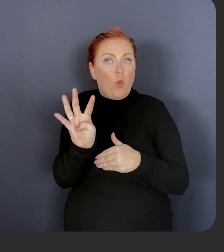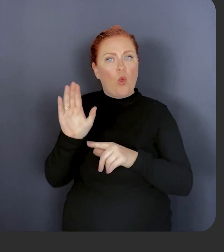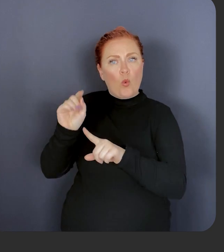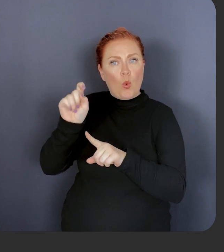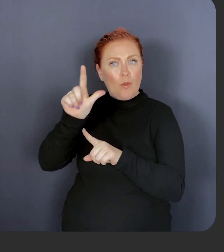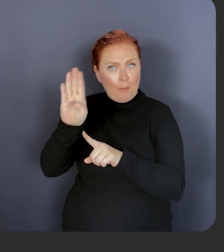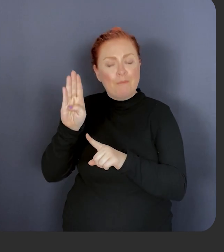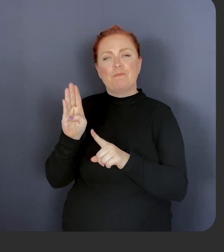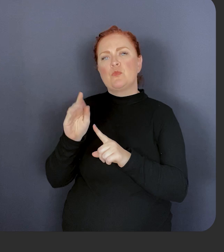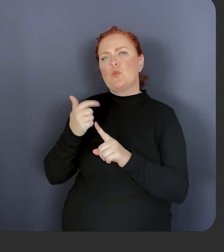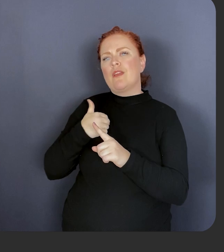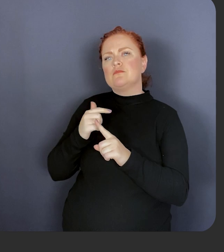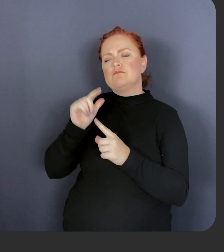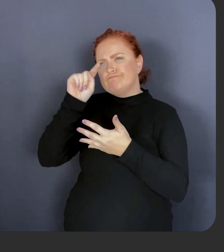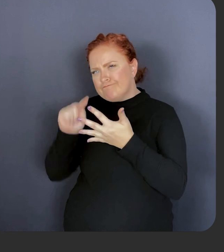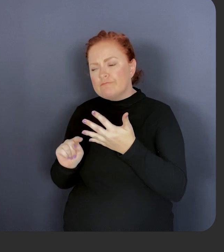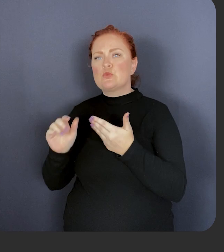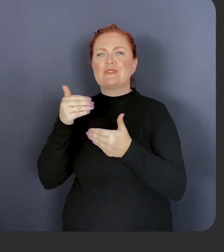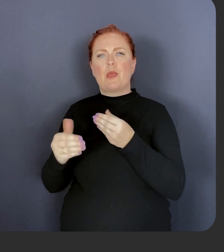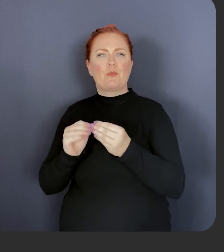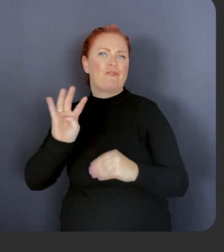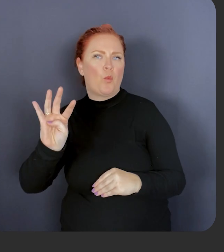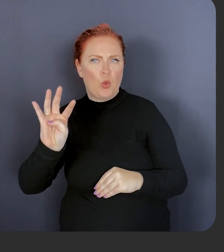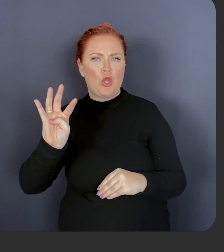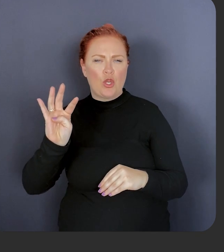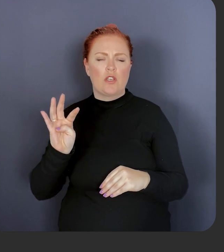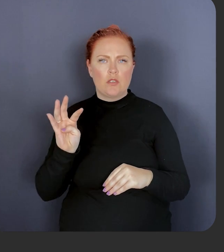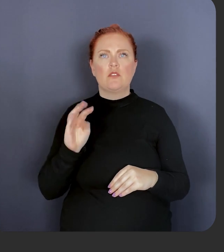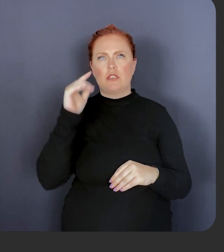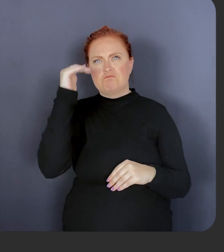you can search To Do-- Step 4 and quickly jump to where you want to go.